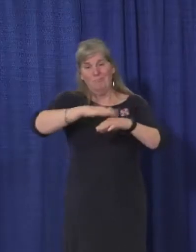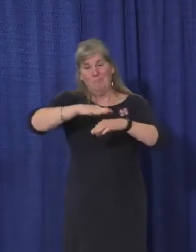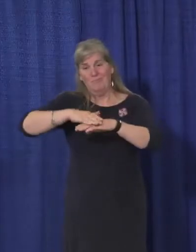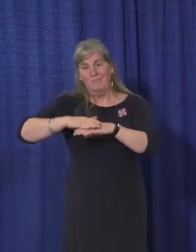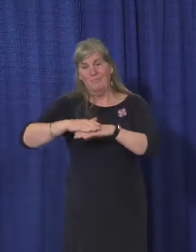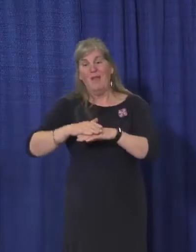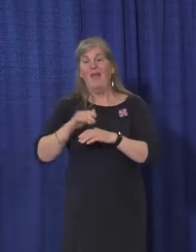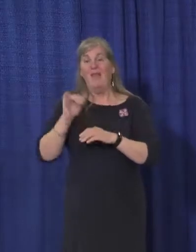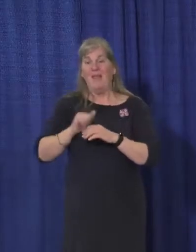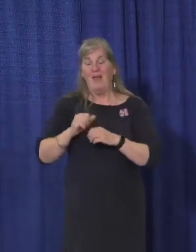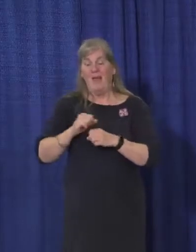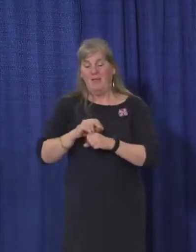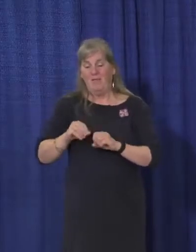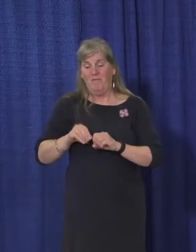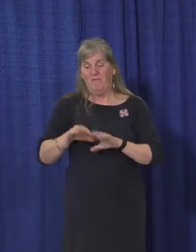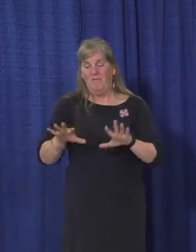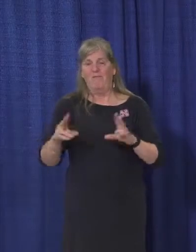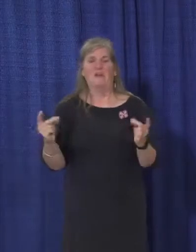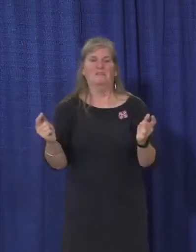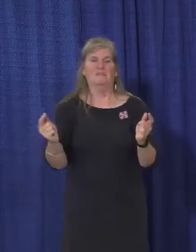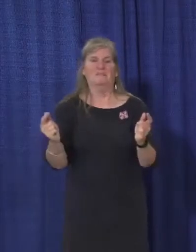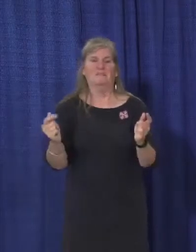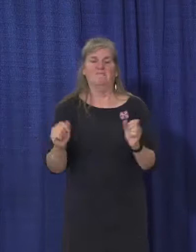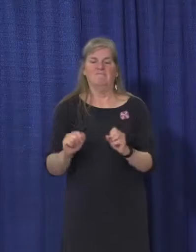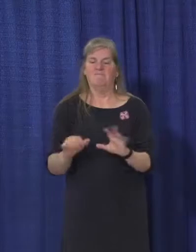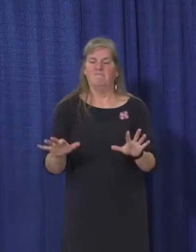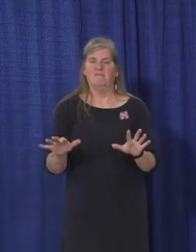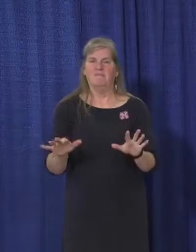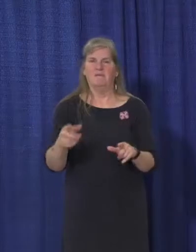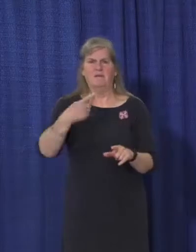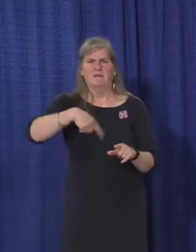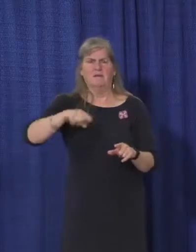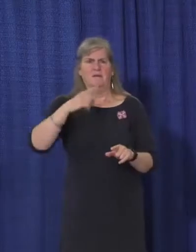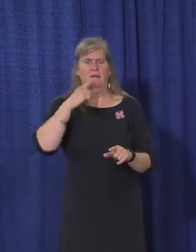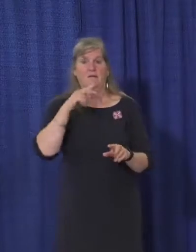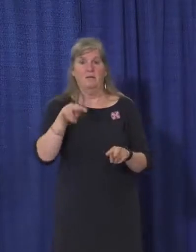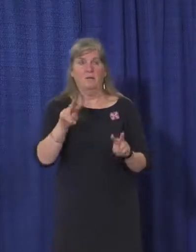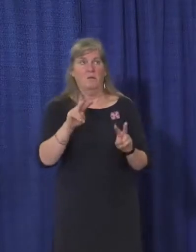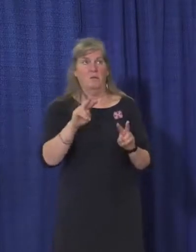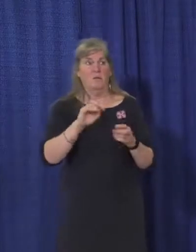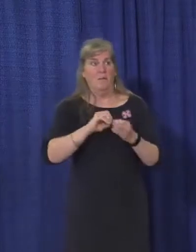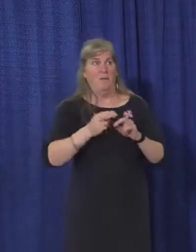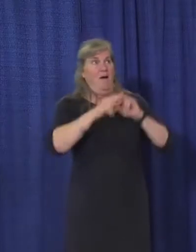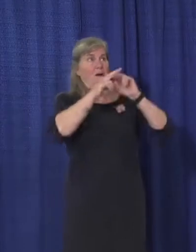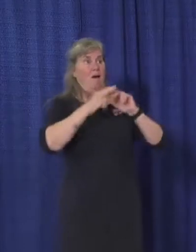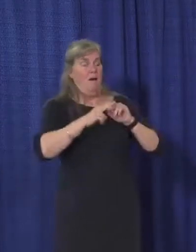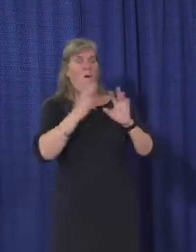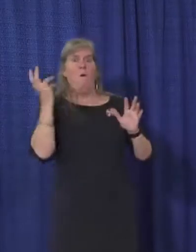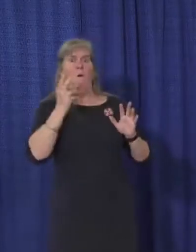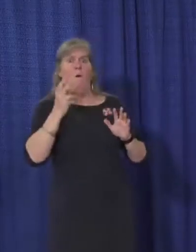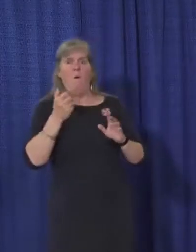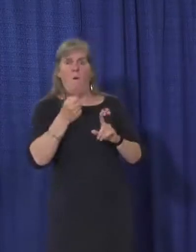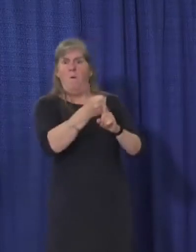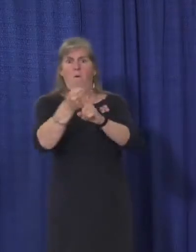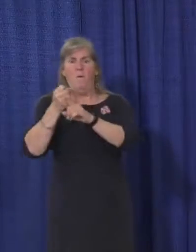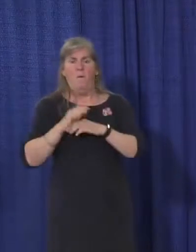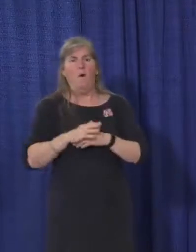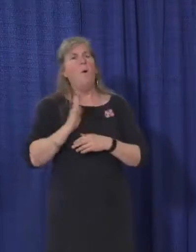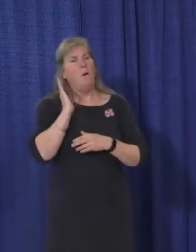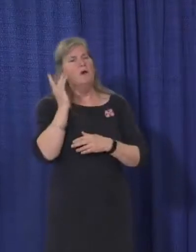travels fast. These numbers can seem pretty frightening when the amount quickly.